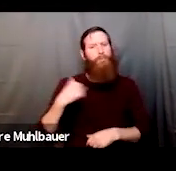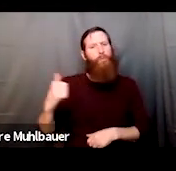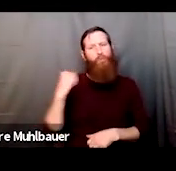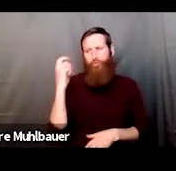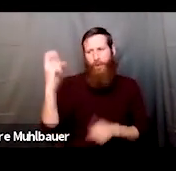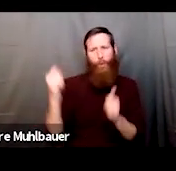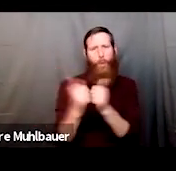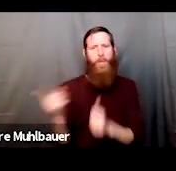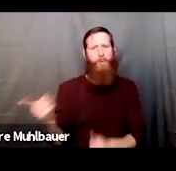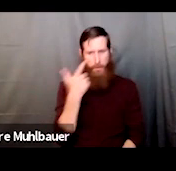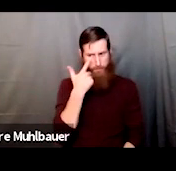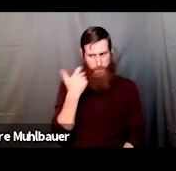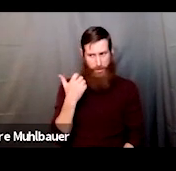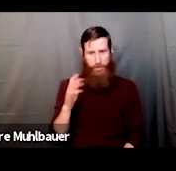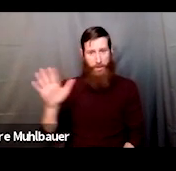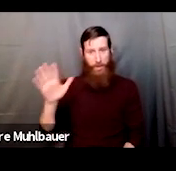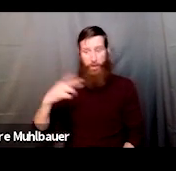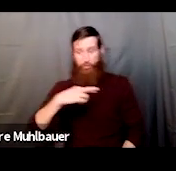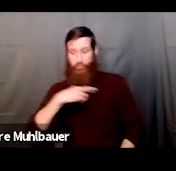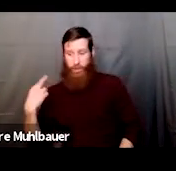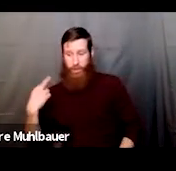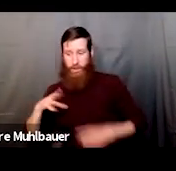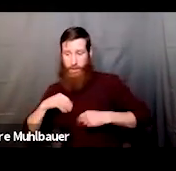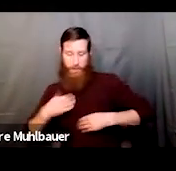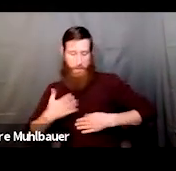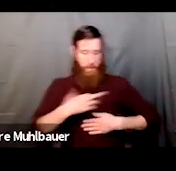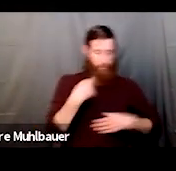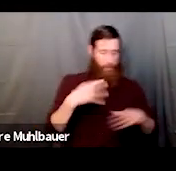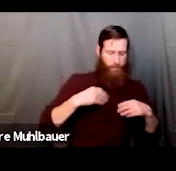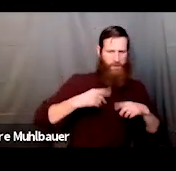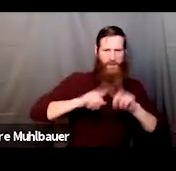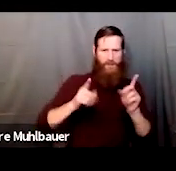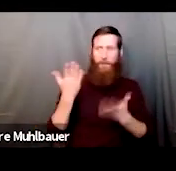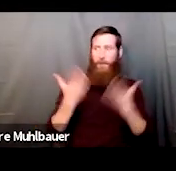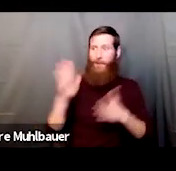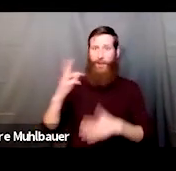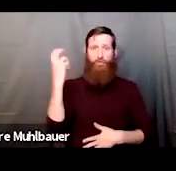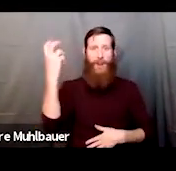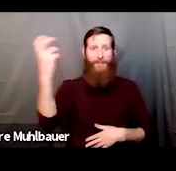just because our risk tolerances, maybe our travel speeds, what we want out of a day, don't align.